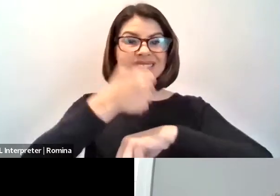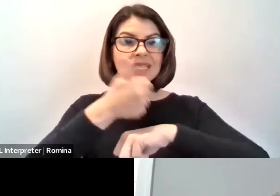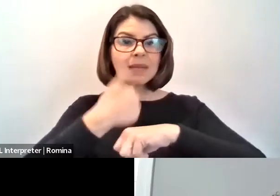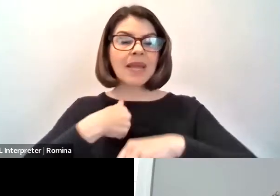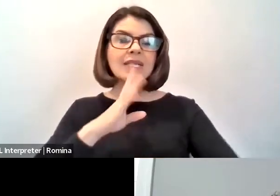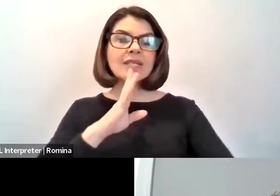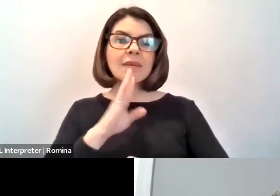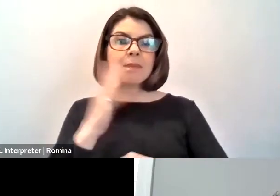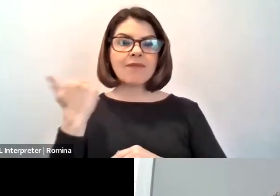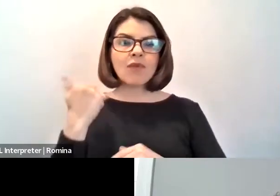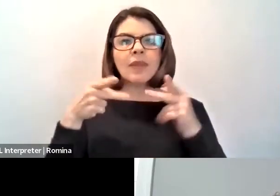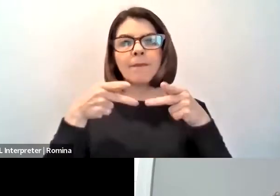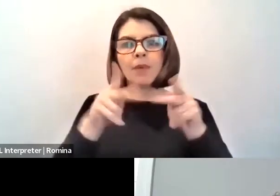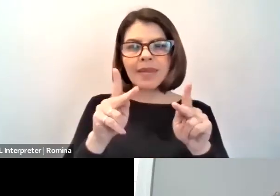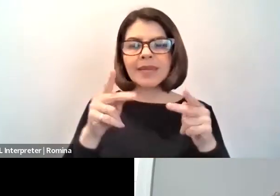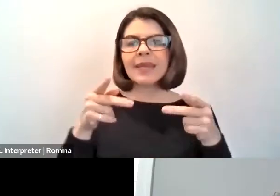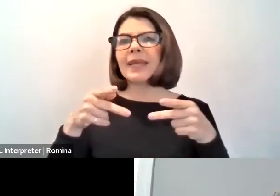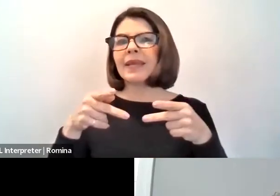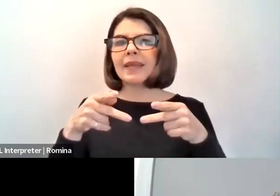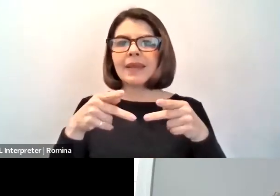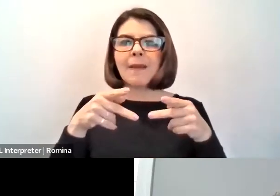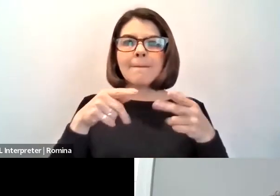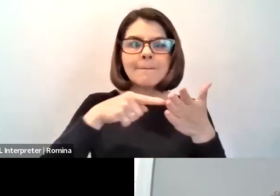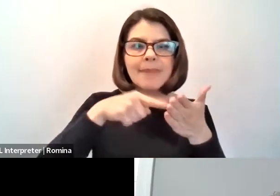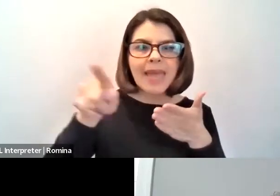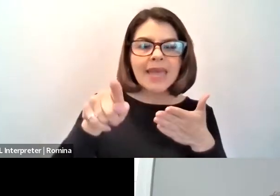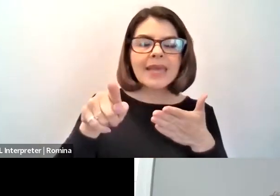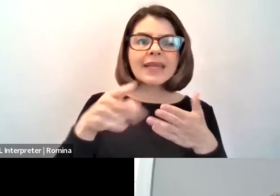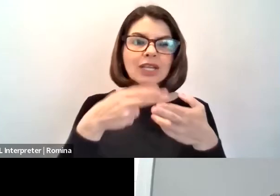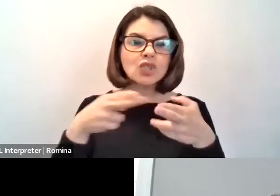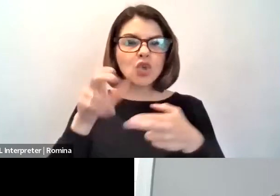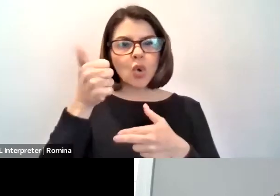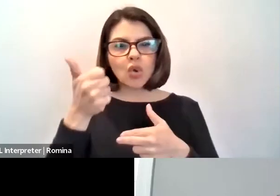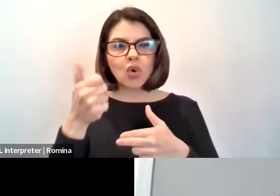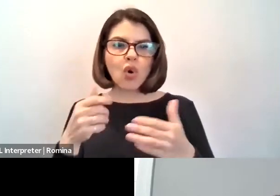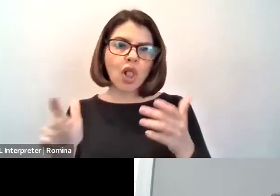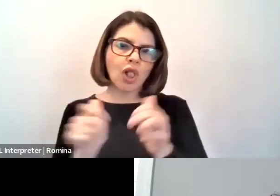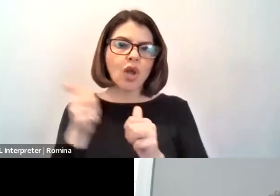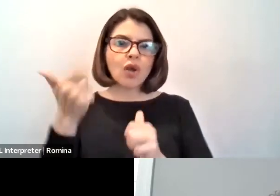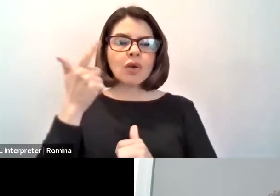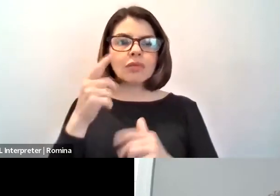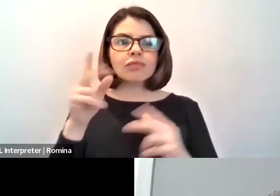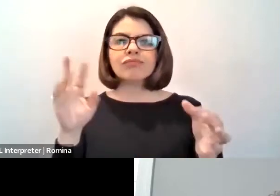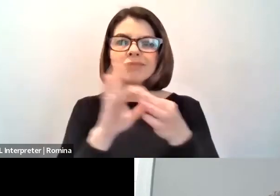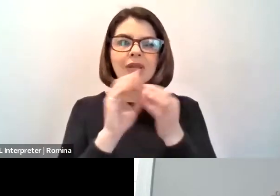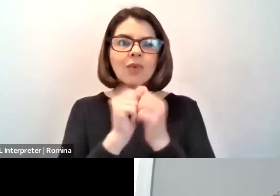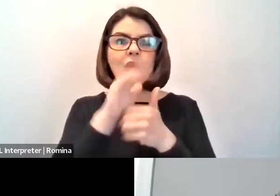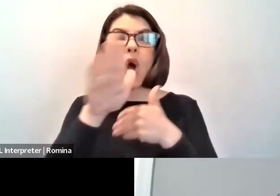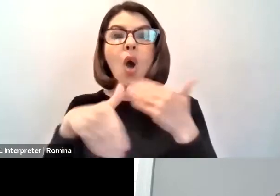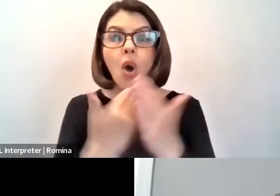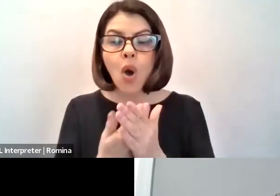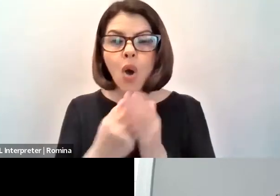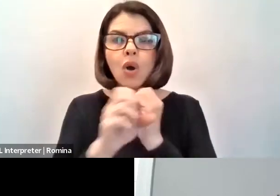the permitted, paid, and shorter/longer, apply to all commercials now. Okay. - There's no longer